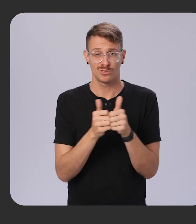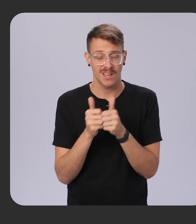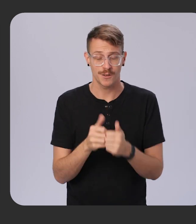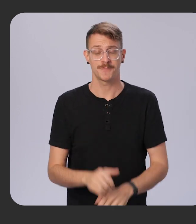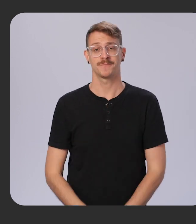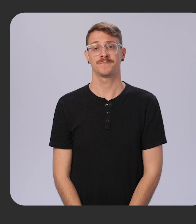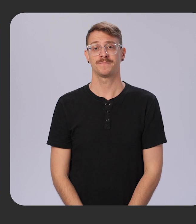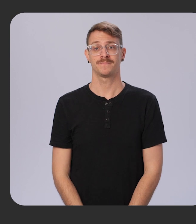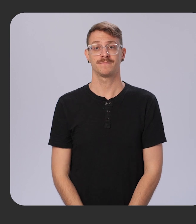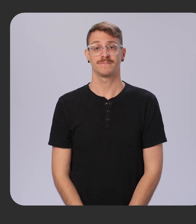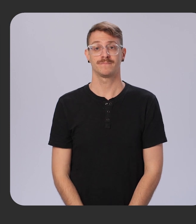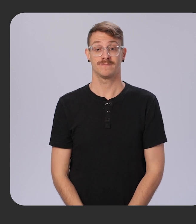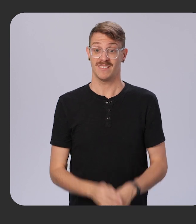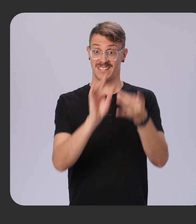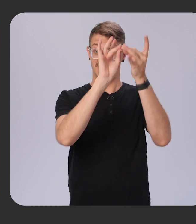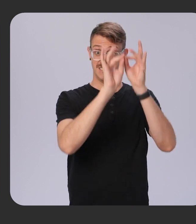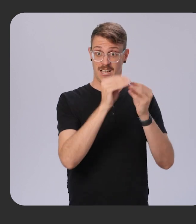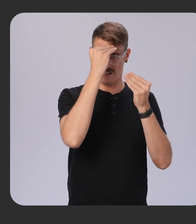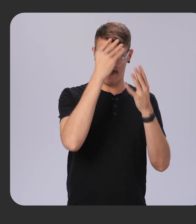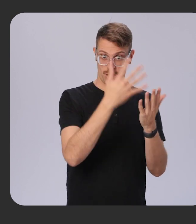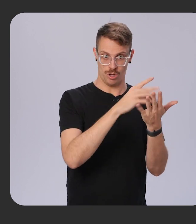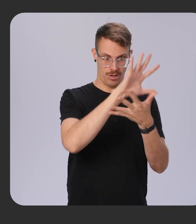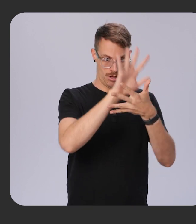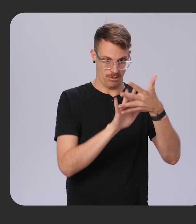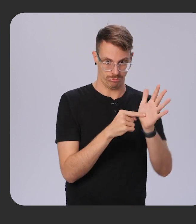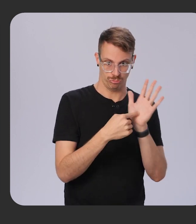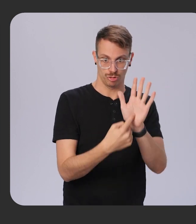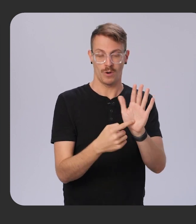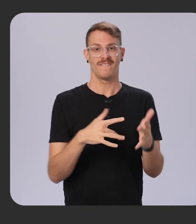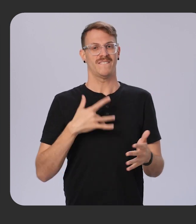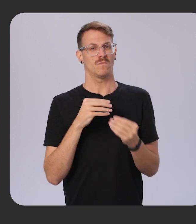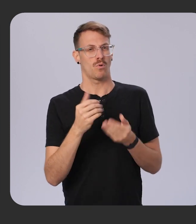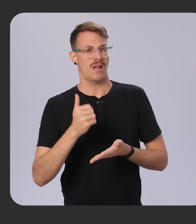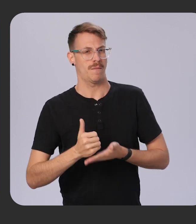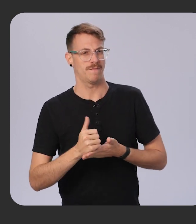Data shown this way feels more helpful, more understandable, more human.